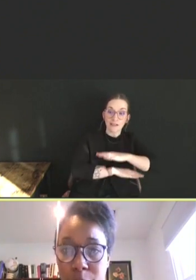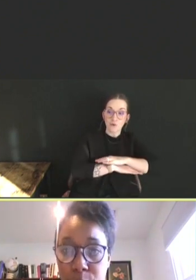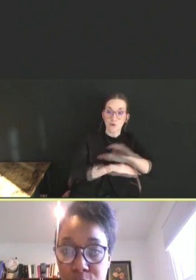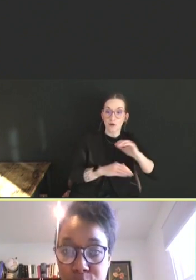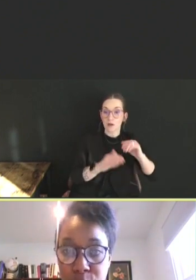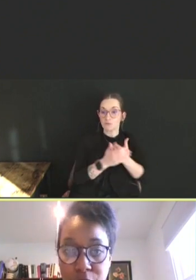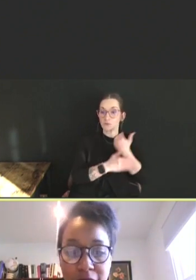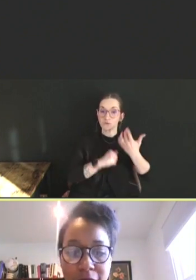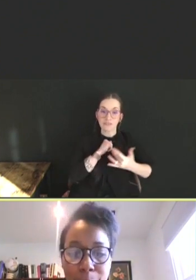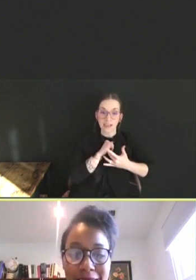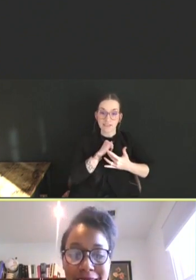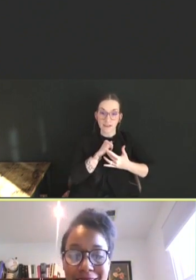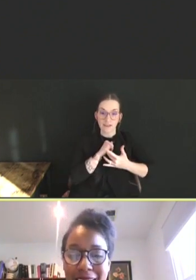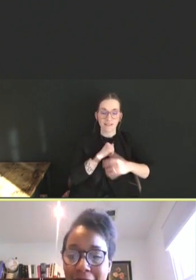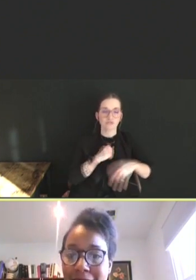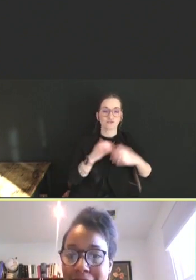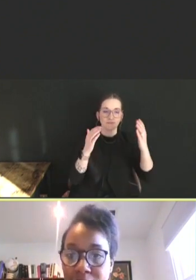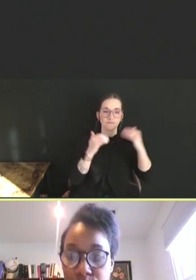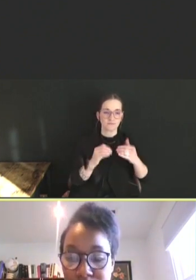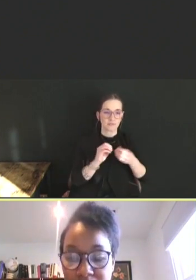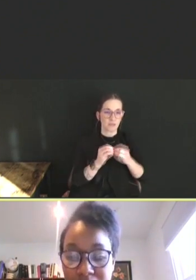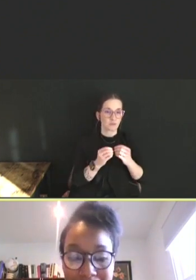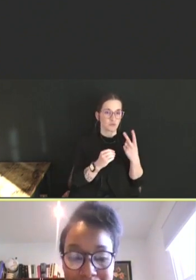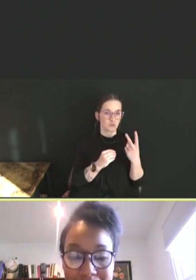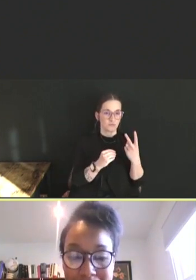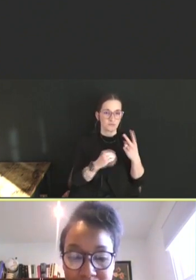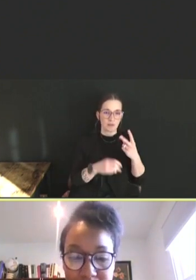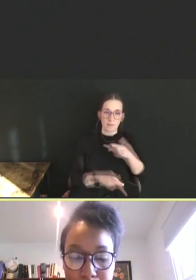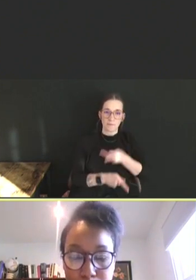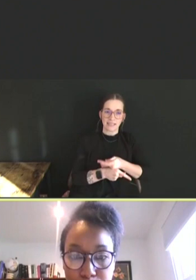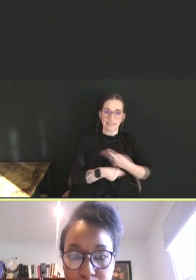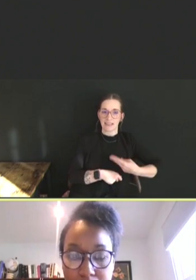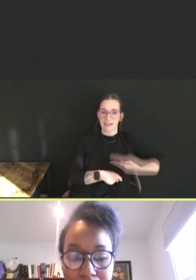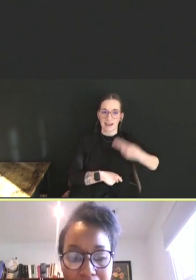Goal number two, maintain the highest levels of vaccine safety.